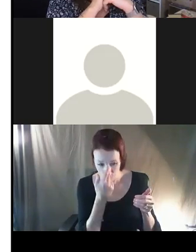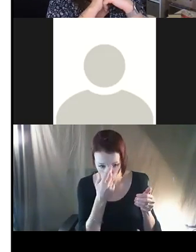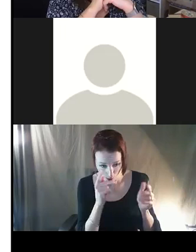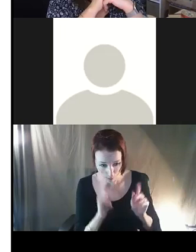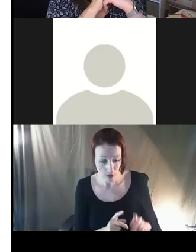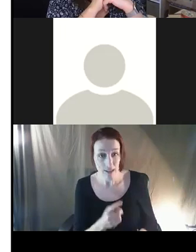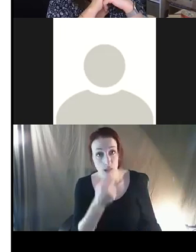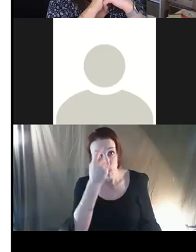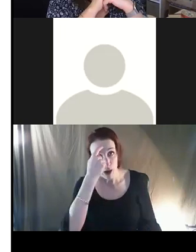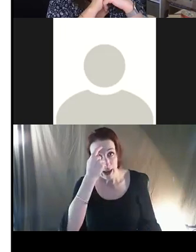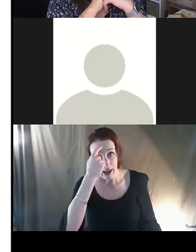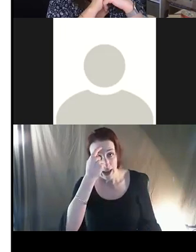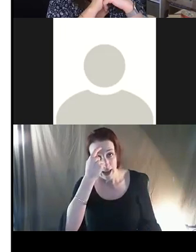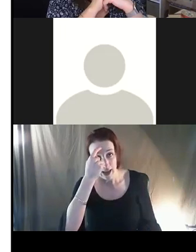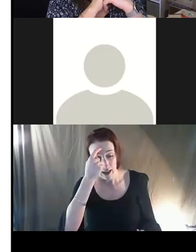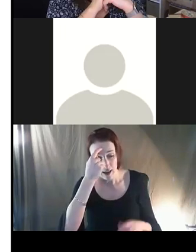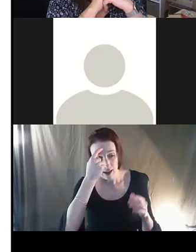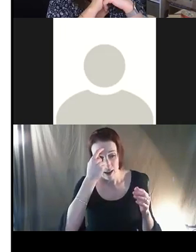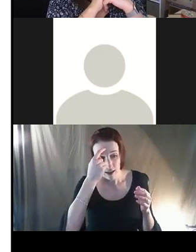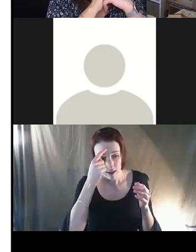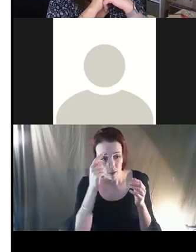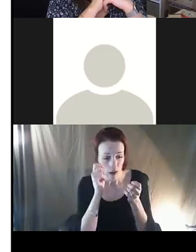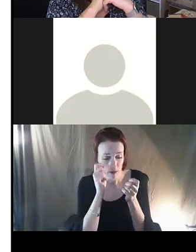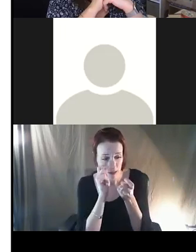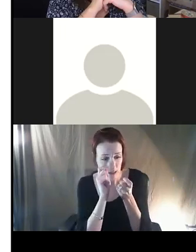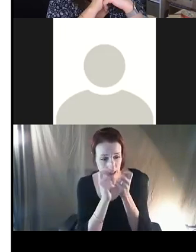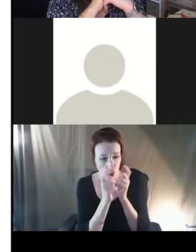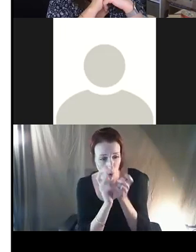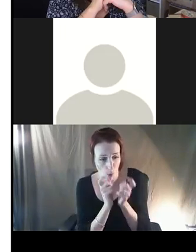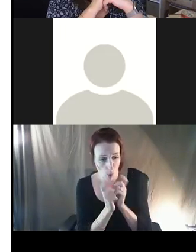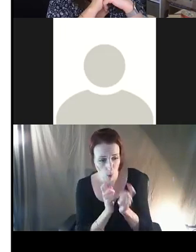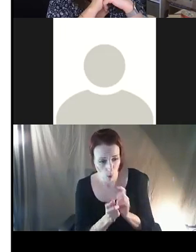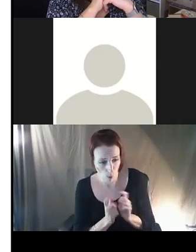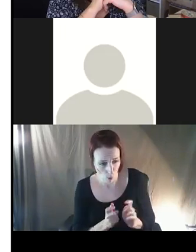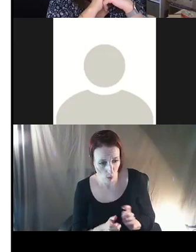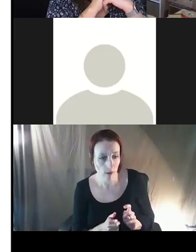text and decode it to move it from "I am able to read